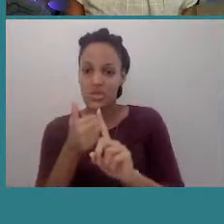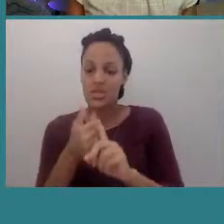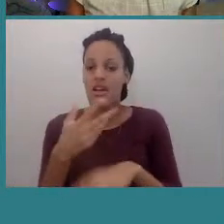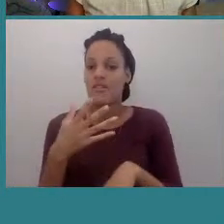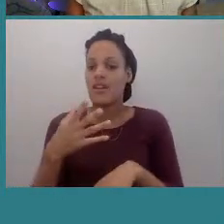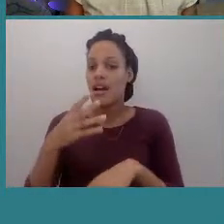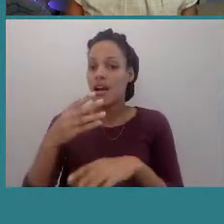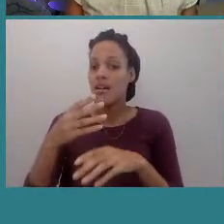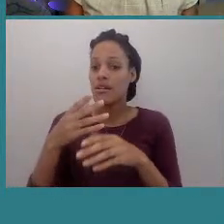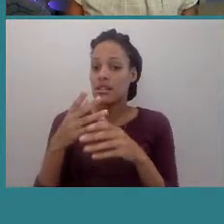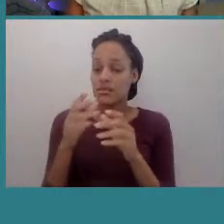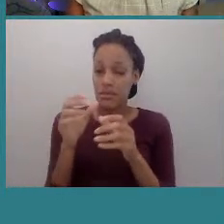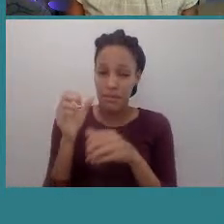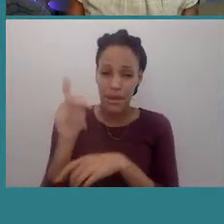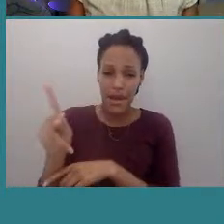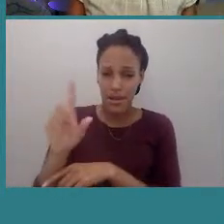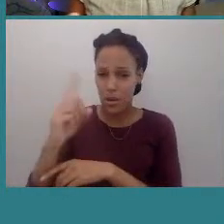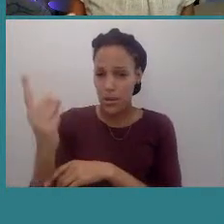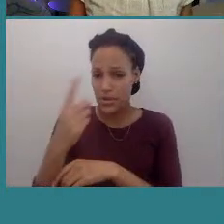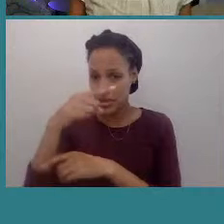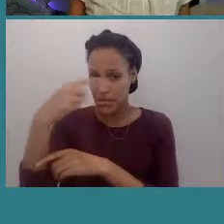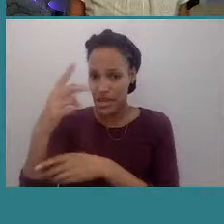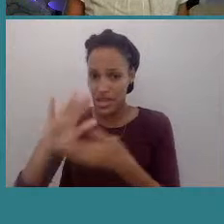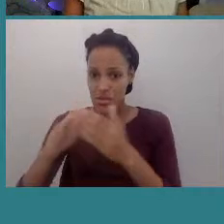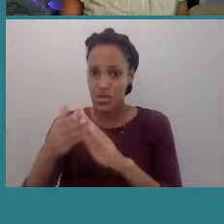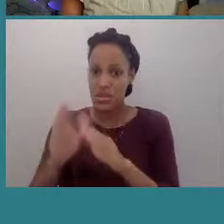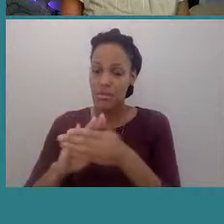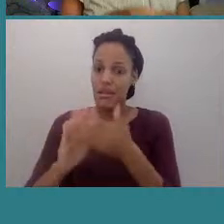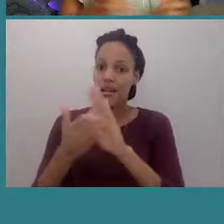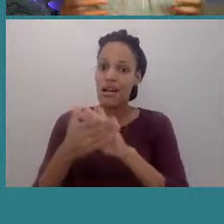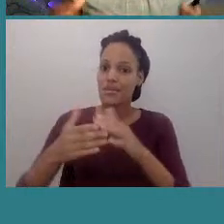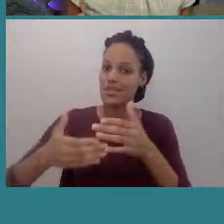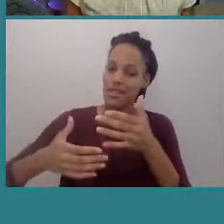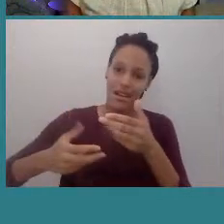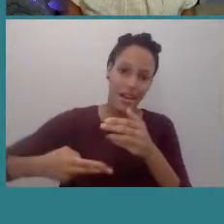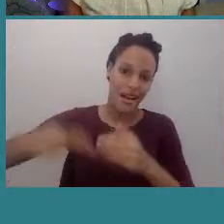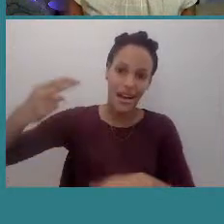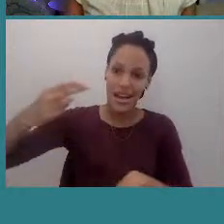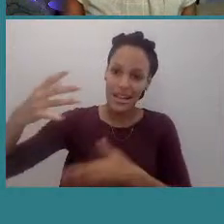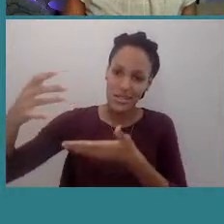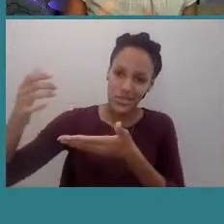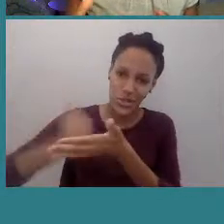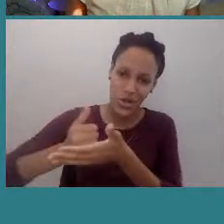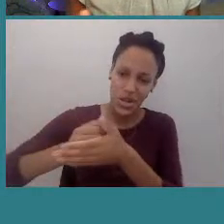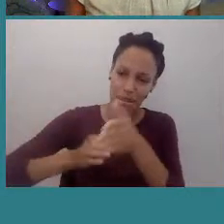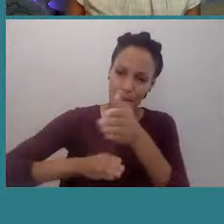earning minority group in the United States and this is totally doable. In the great place